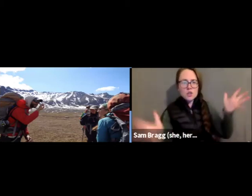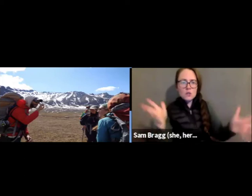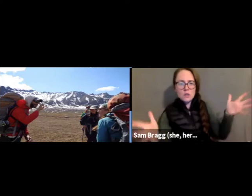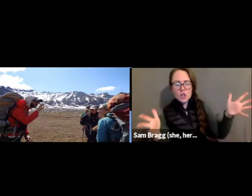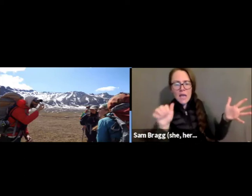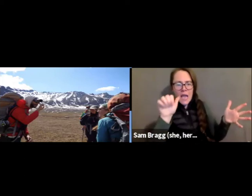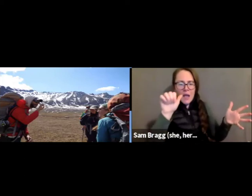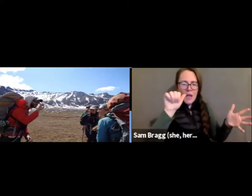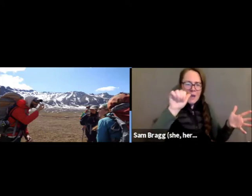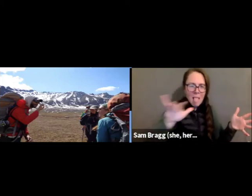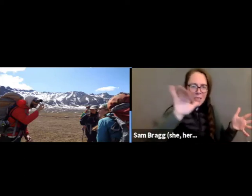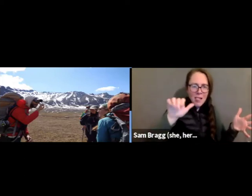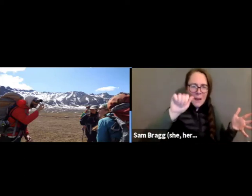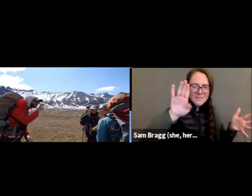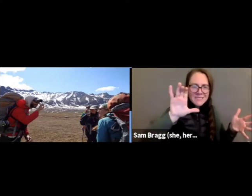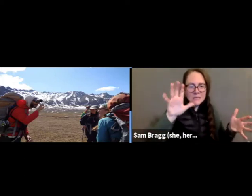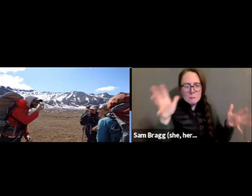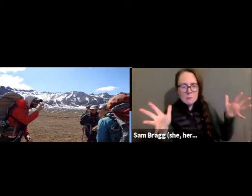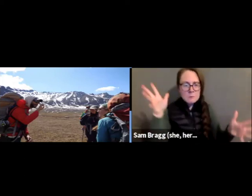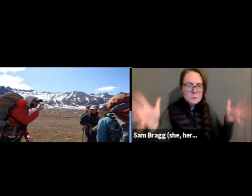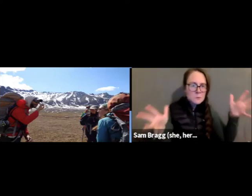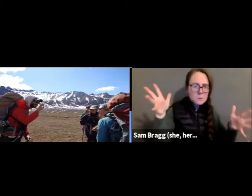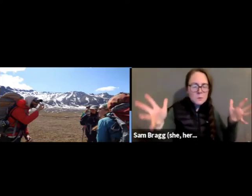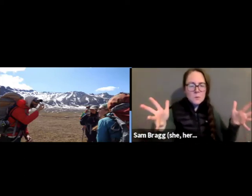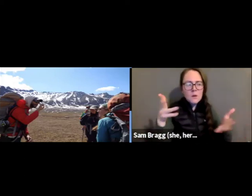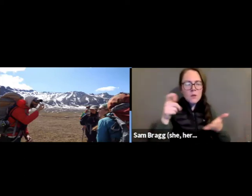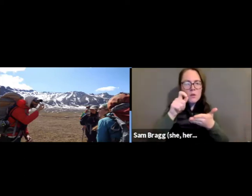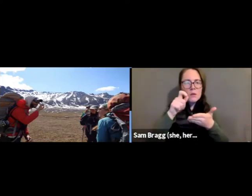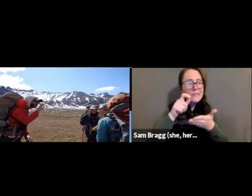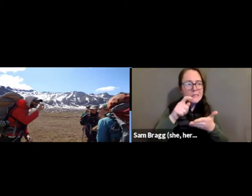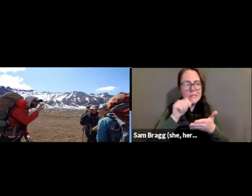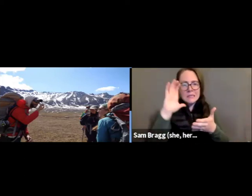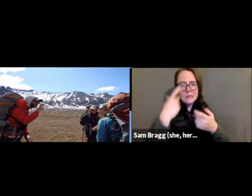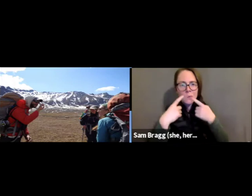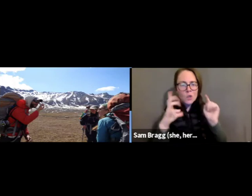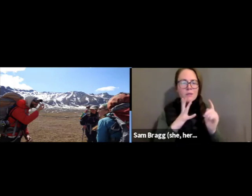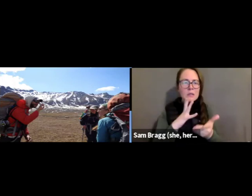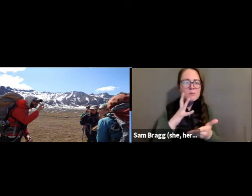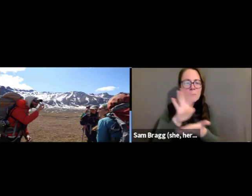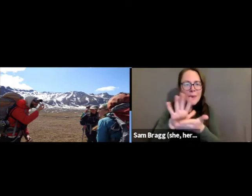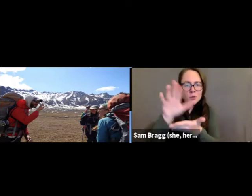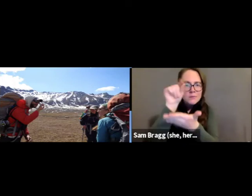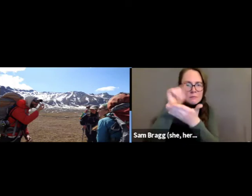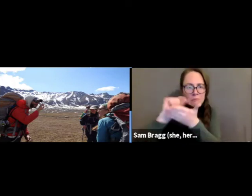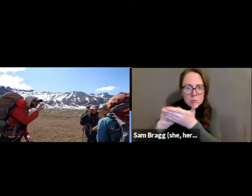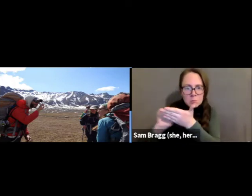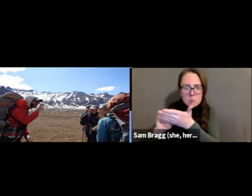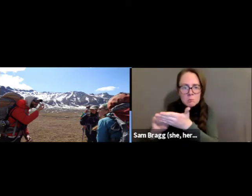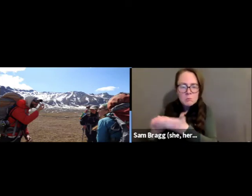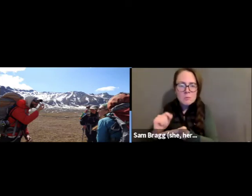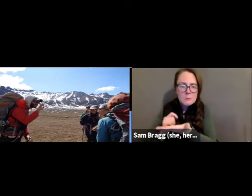that they couldn't speak so they gestured and they fingerspelled and they went through the alphabet and tried to figure things out and it wasn't working so they took a piece of paper and